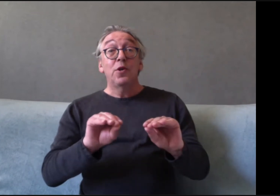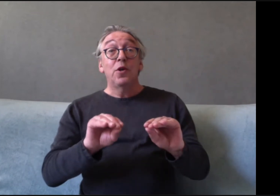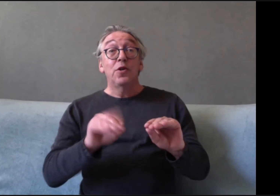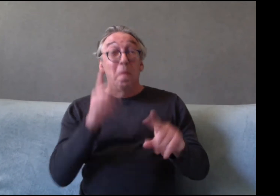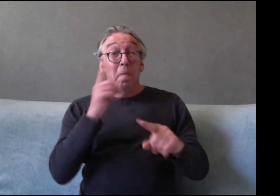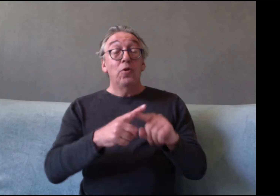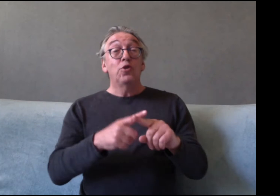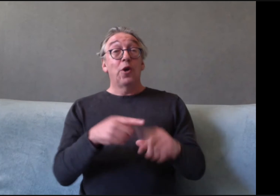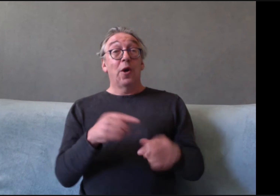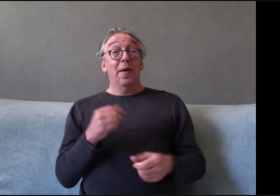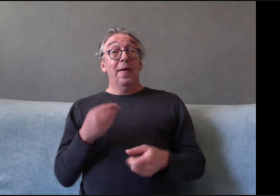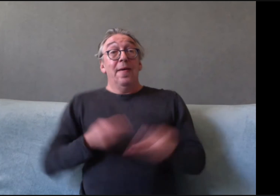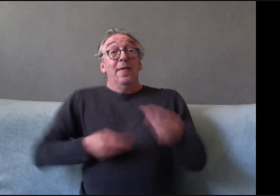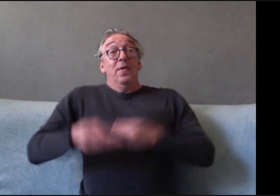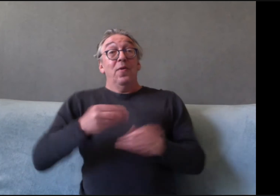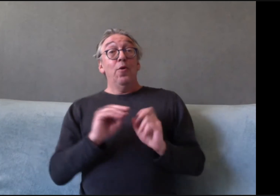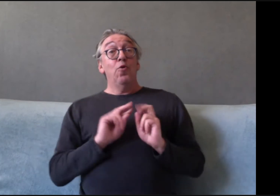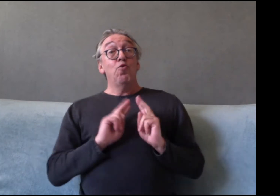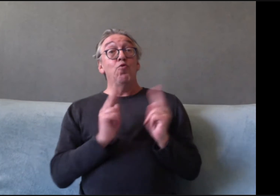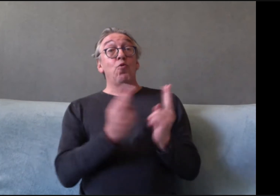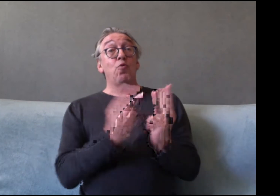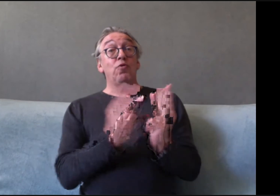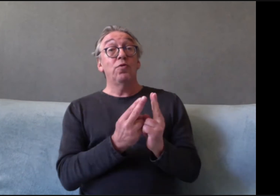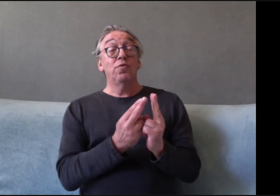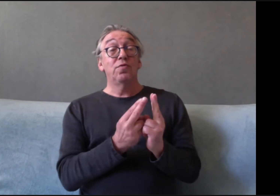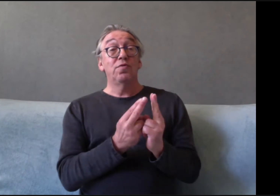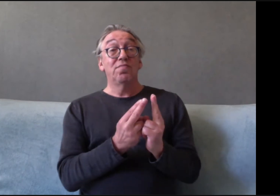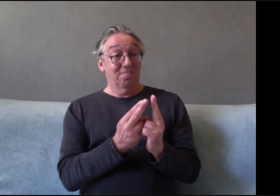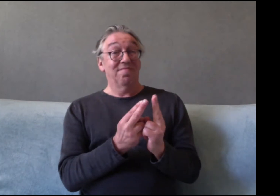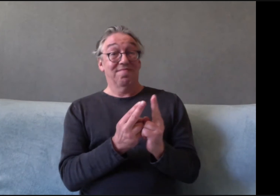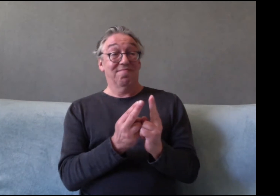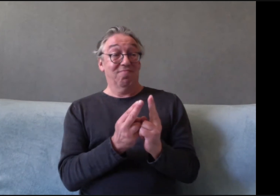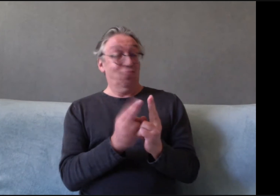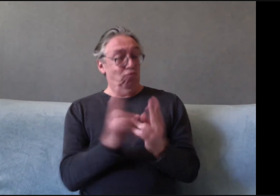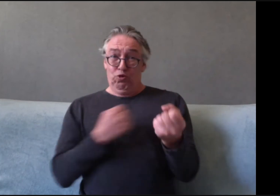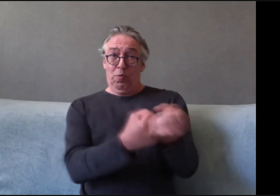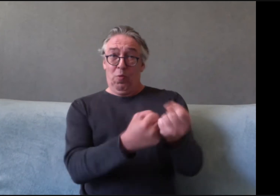"We must think about our health. We can't and don't want to think about